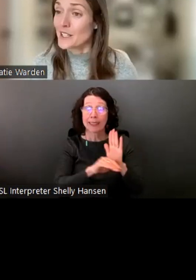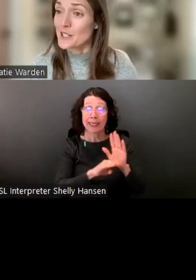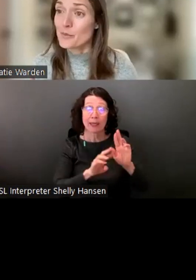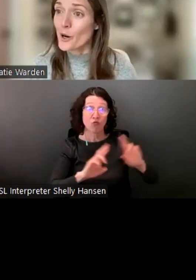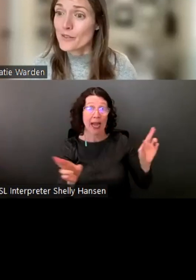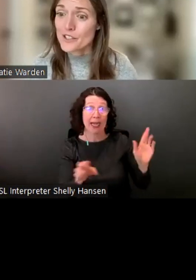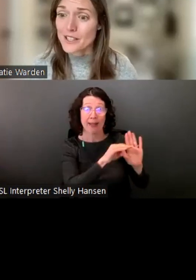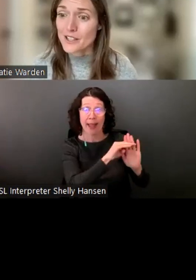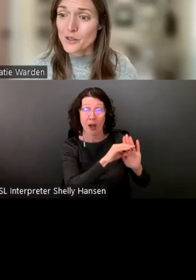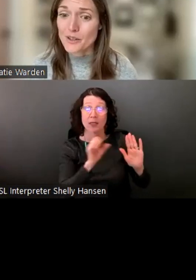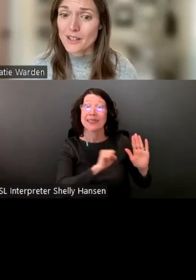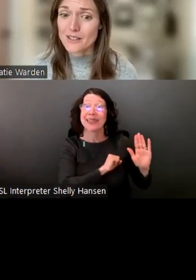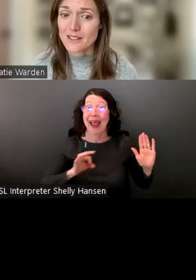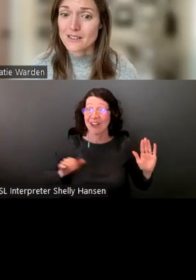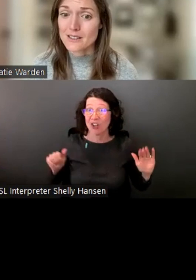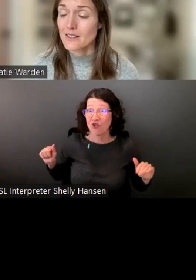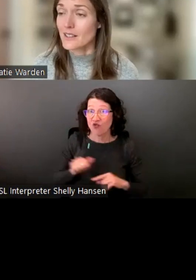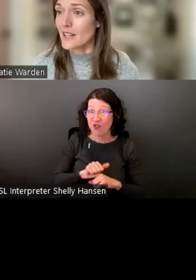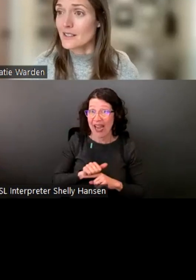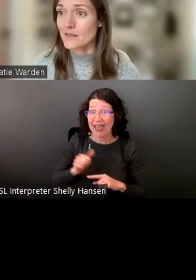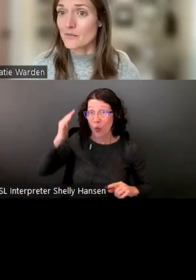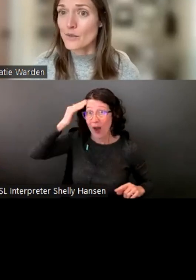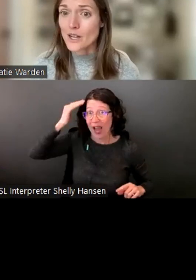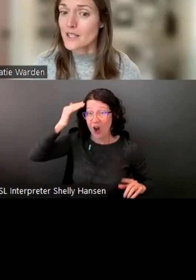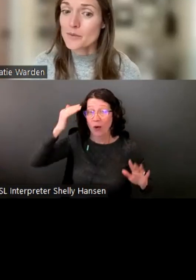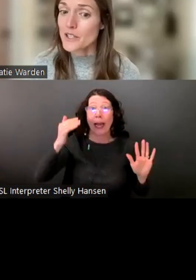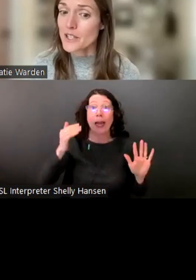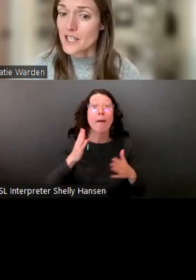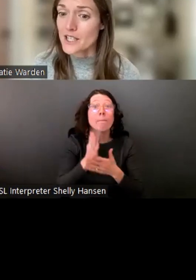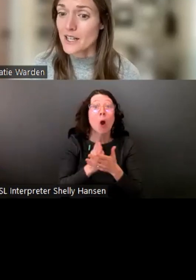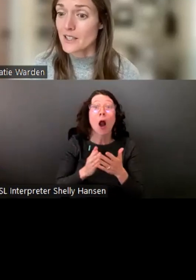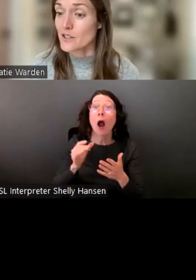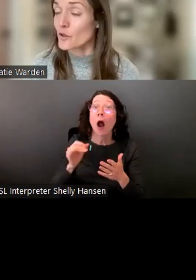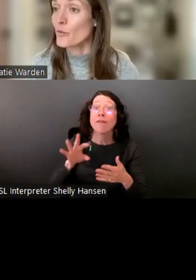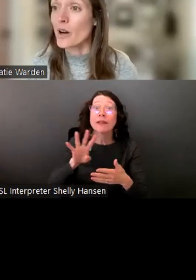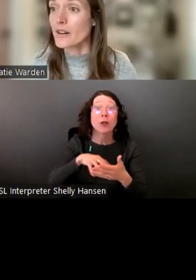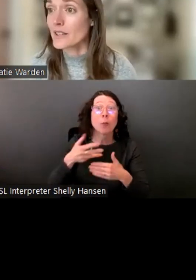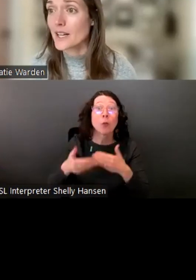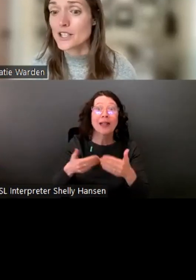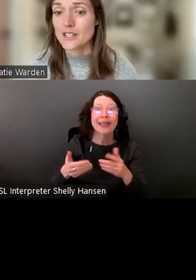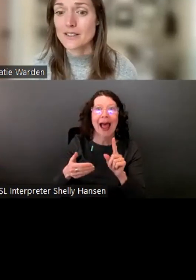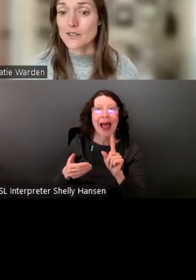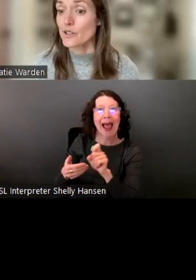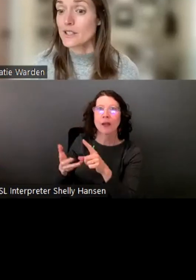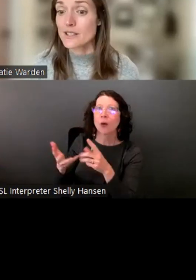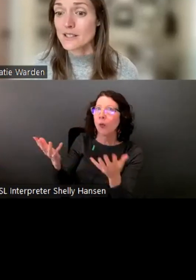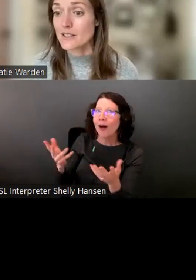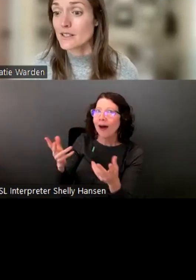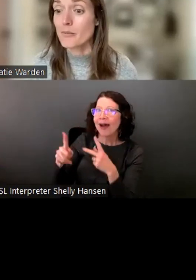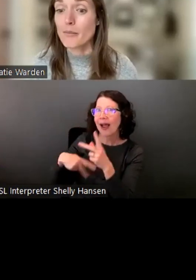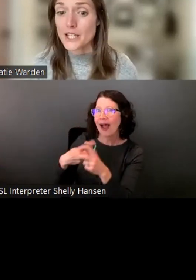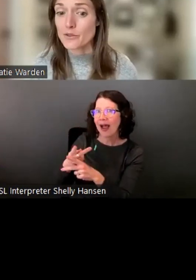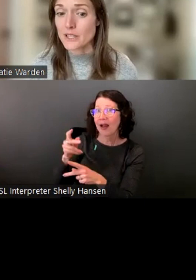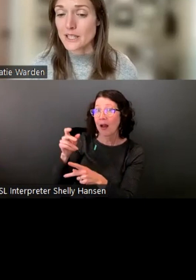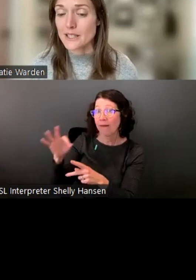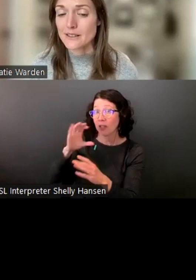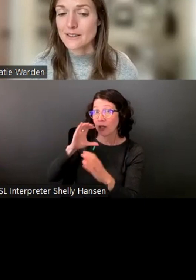That is part of your scheduling process to ask what kind of communication aids or modifications or assistance might you need.